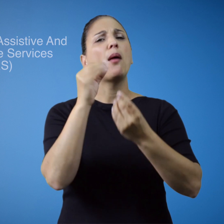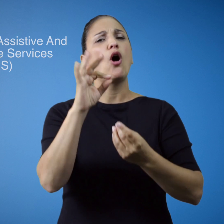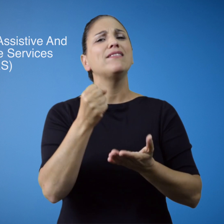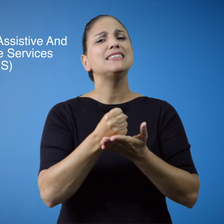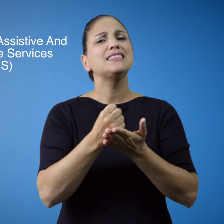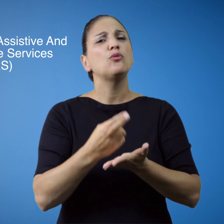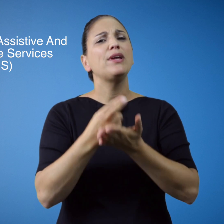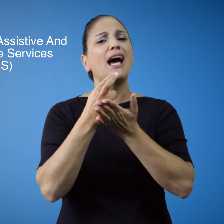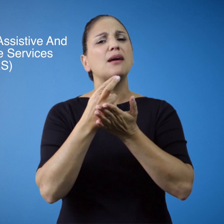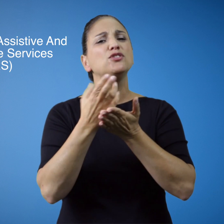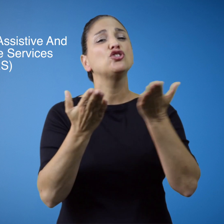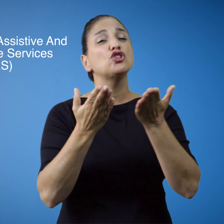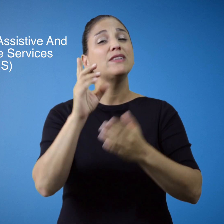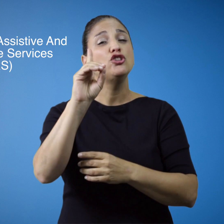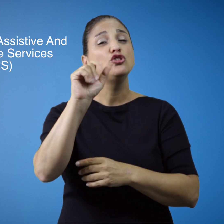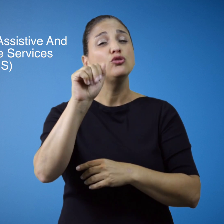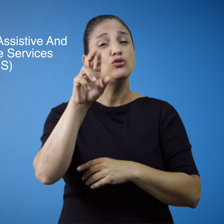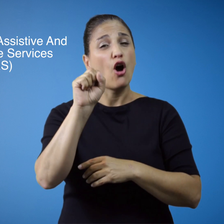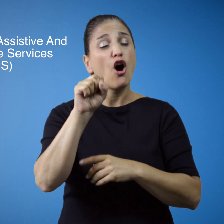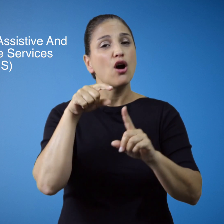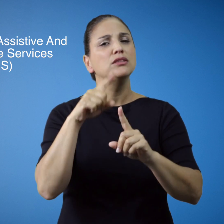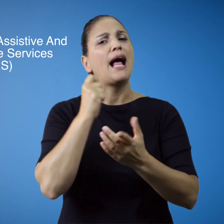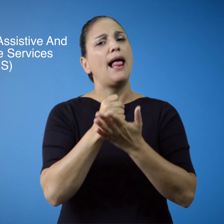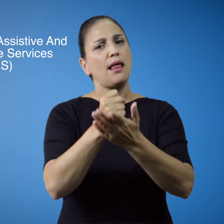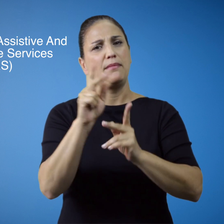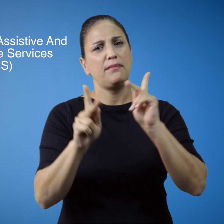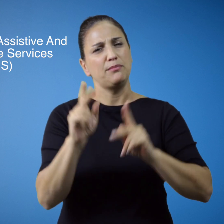That includes the Department of Assistive and Rehabilitative Services, known as DARS,